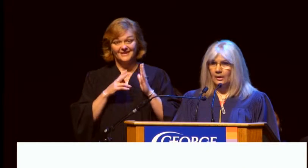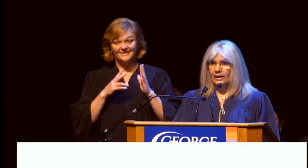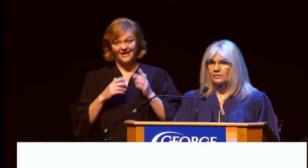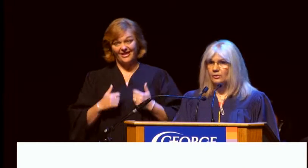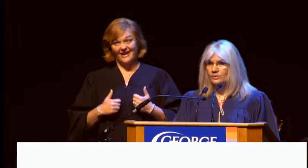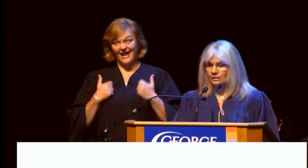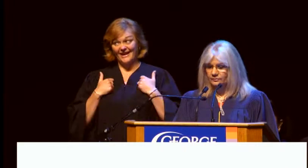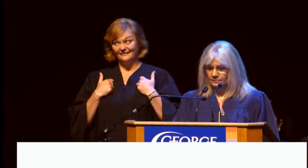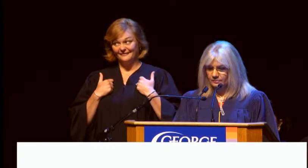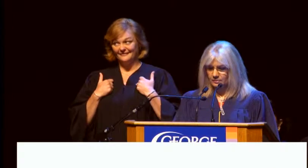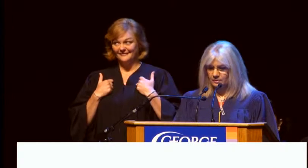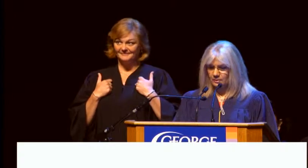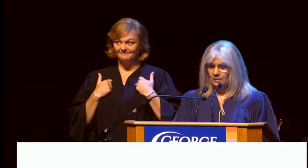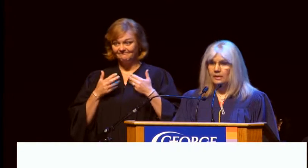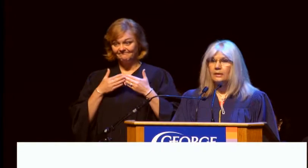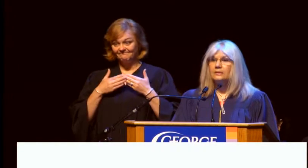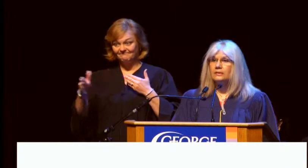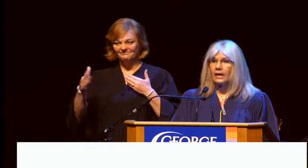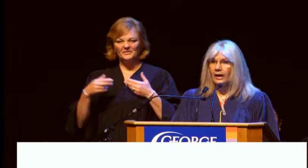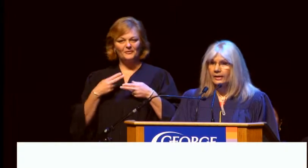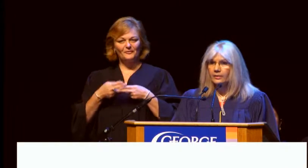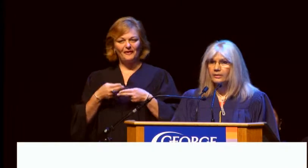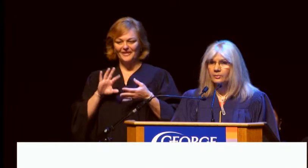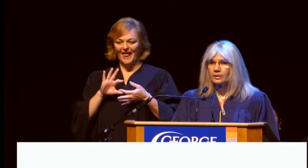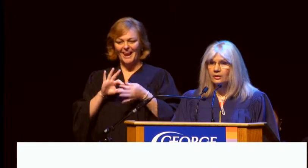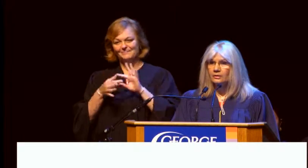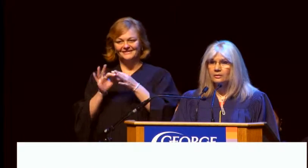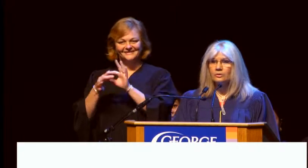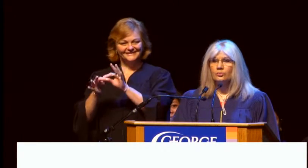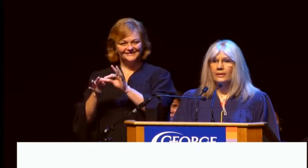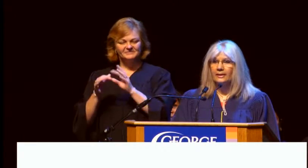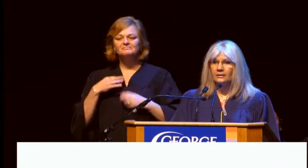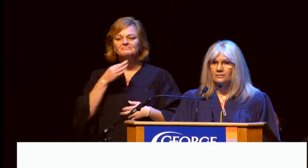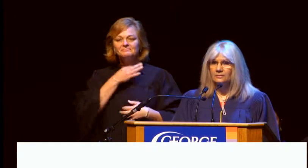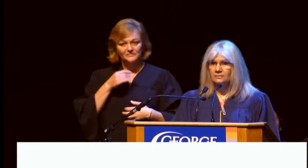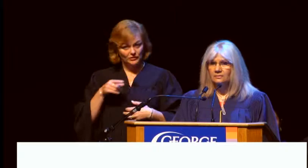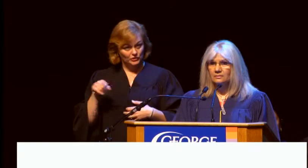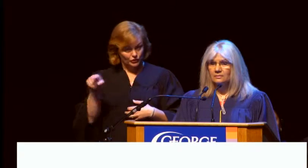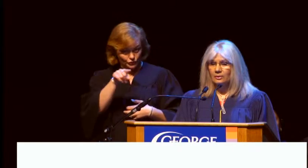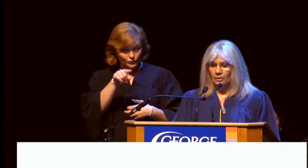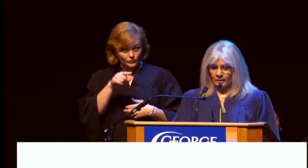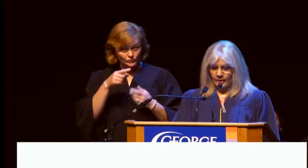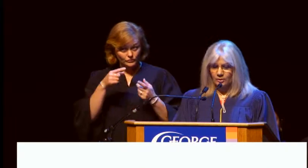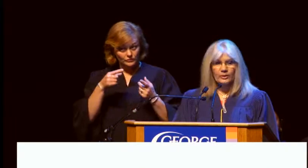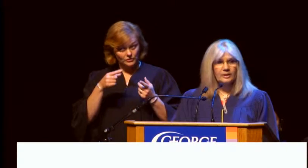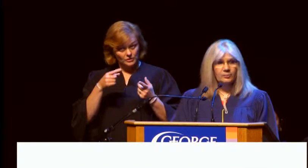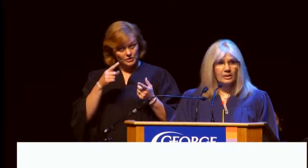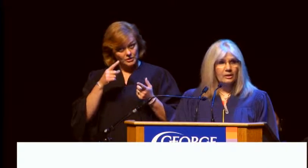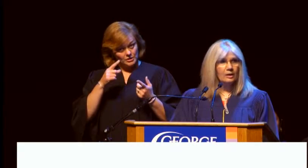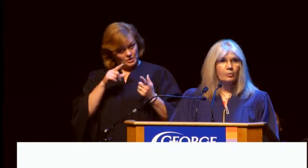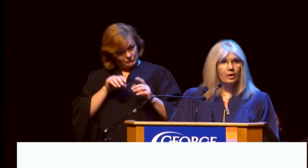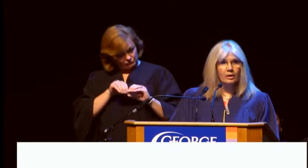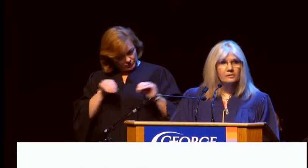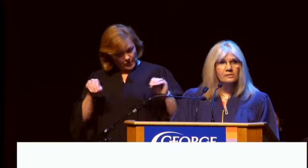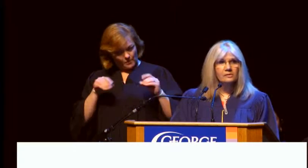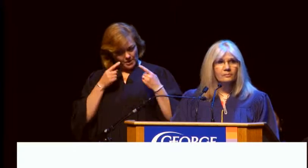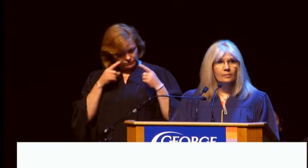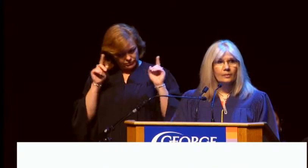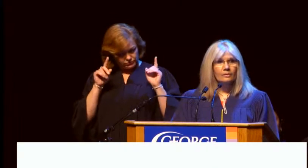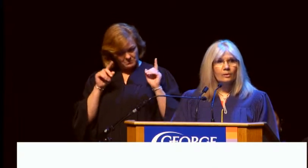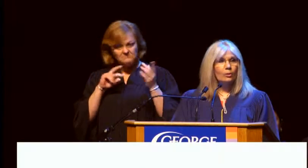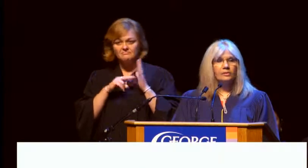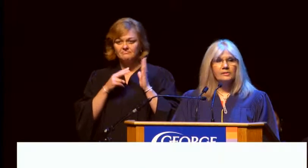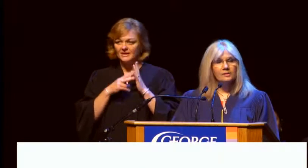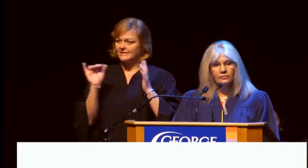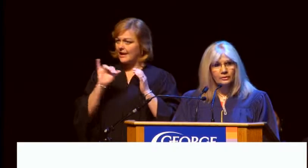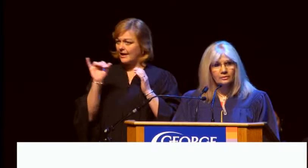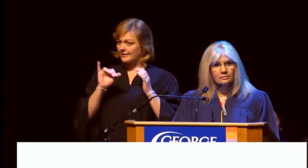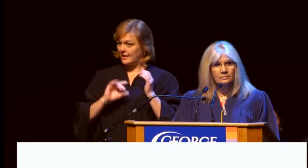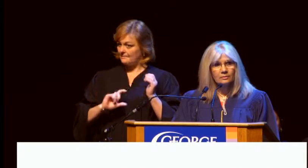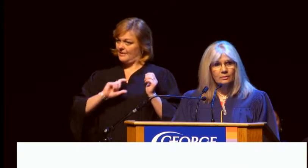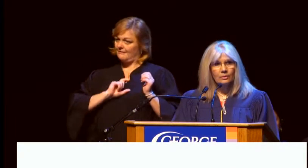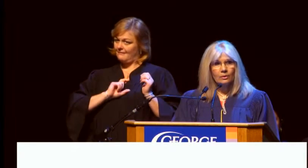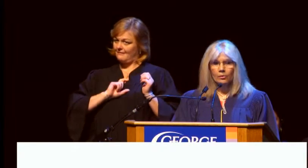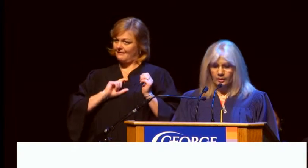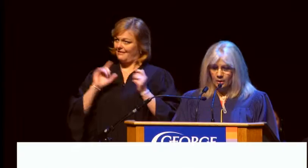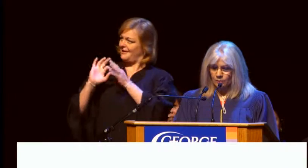ASK YOURSELF, DID I COME HERE TO MEDAL, AND WILL IT BE A BRONZE, OR A SILVER, OR A GOLD?